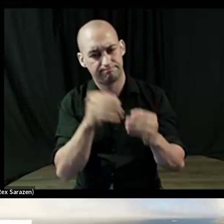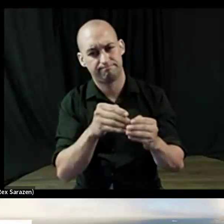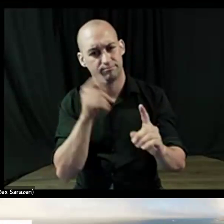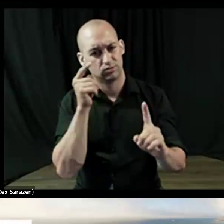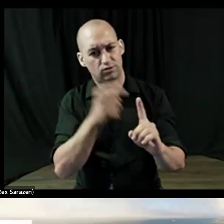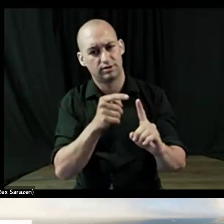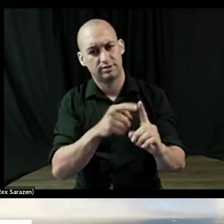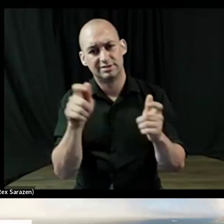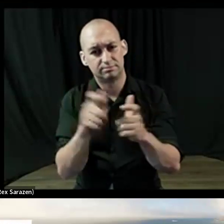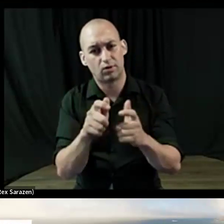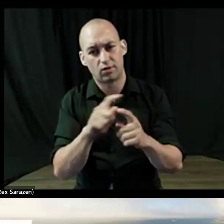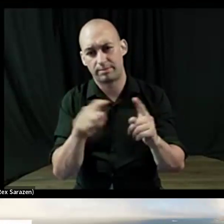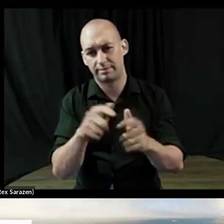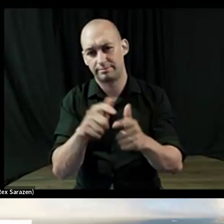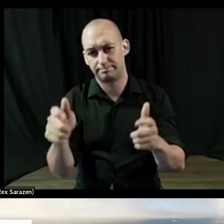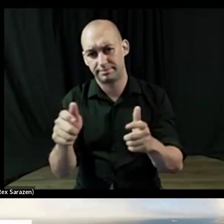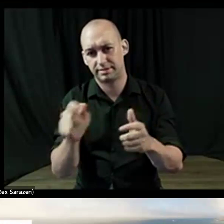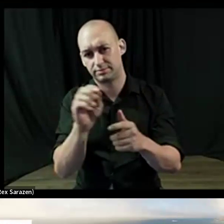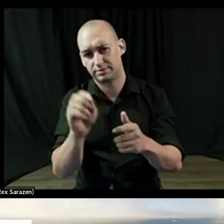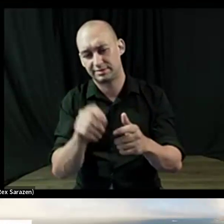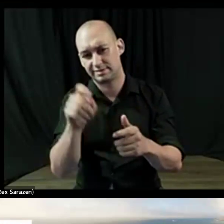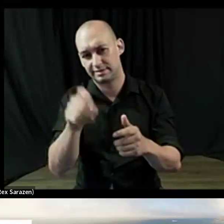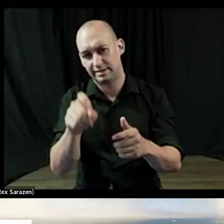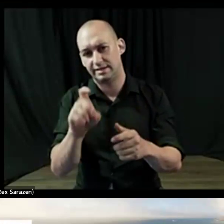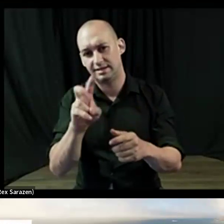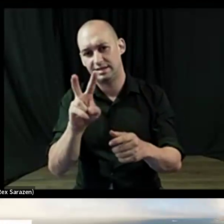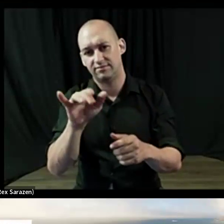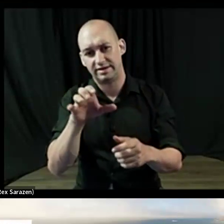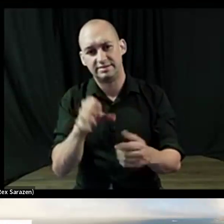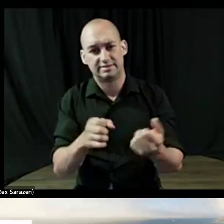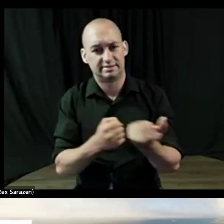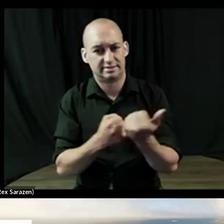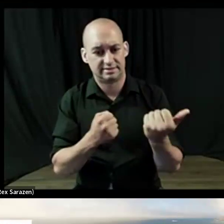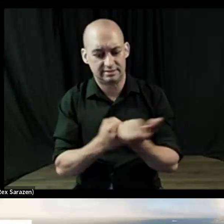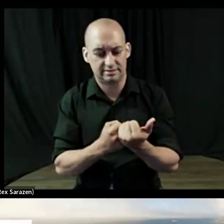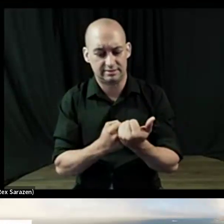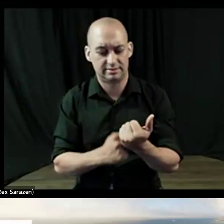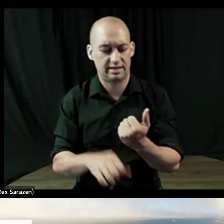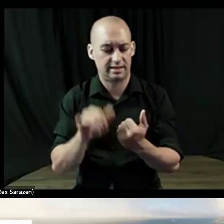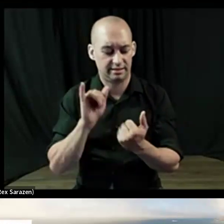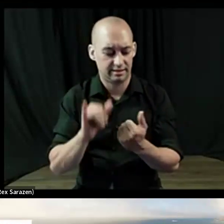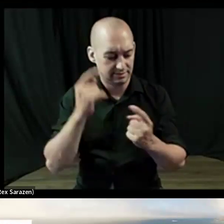the population that needs device assistance. And so you know, that's consideration of how we design